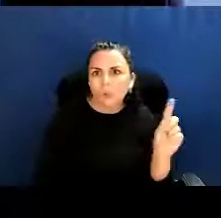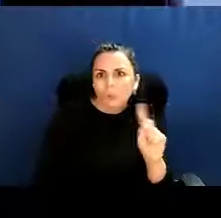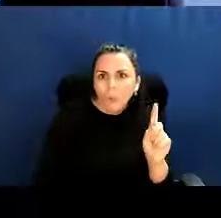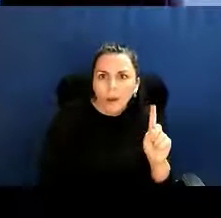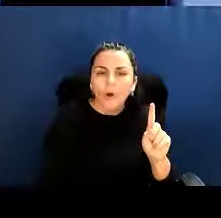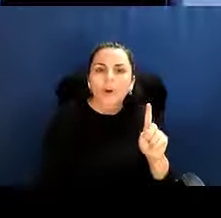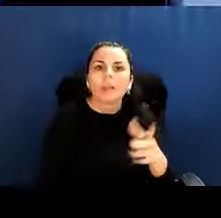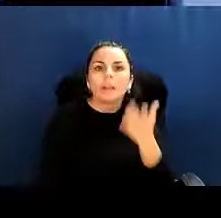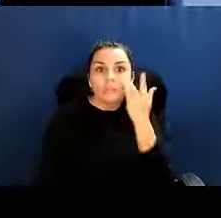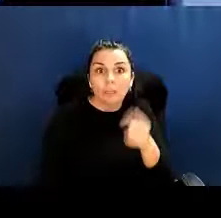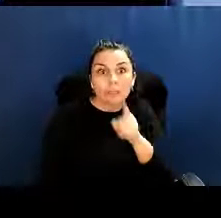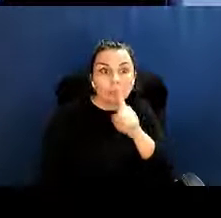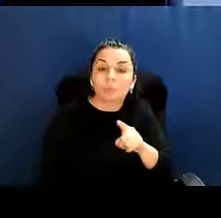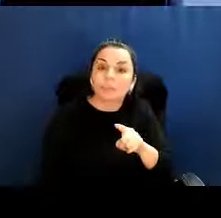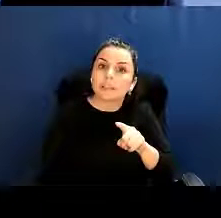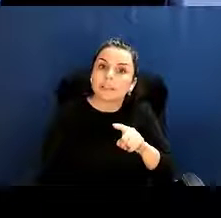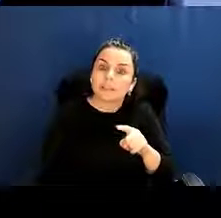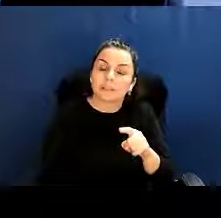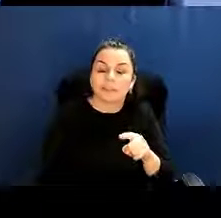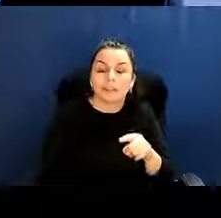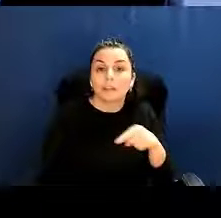is likely to be a breach of participant privacy.